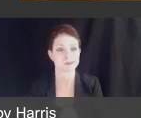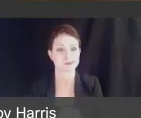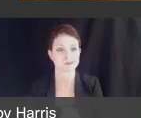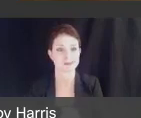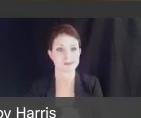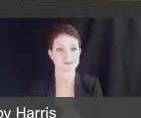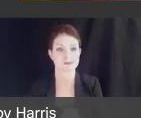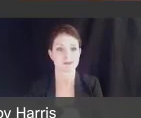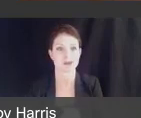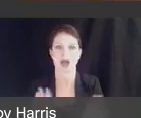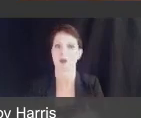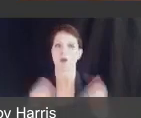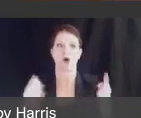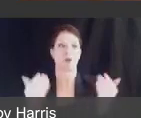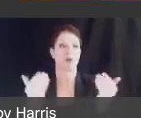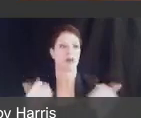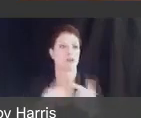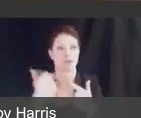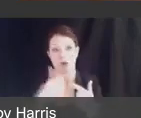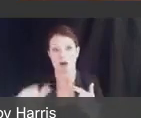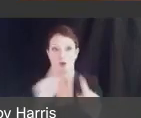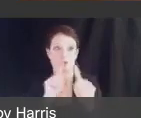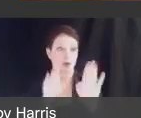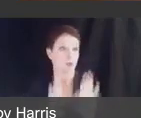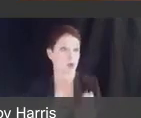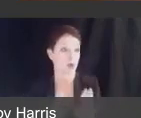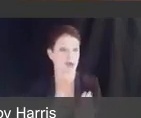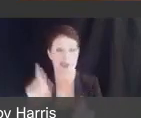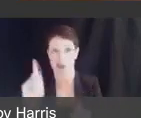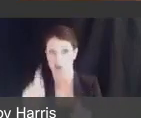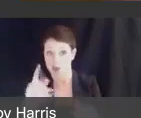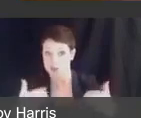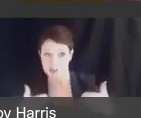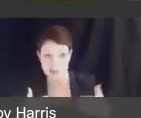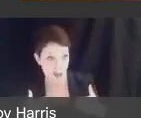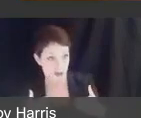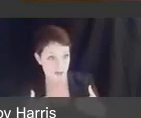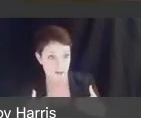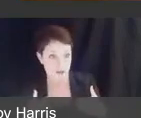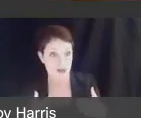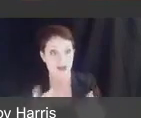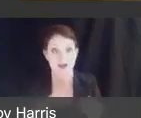[Staff] I'll just open it up to our other reporters on the line. If any of you have a follow-up question,